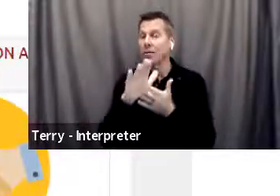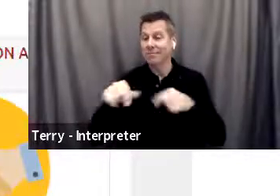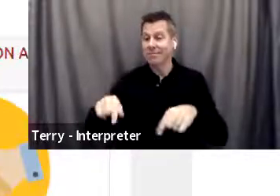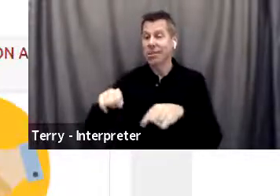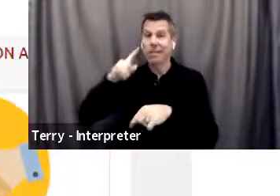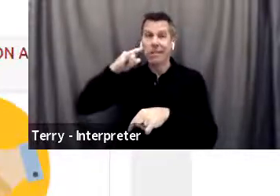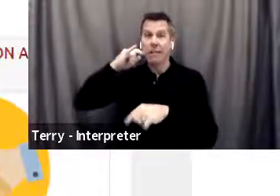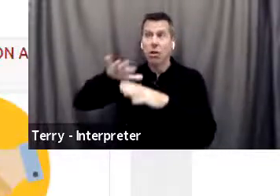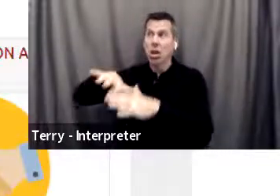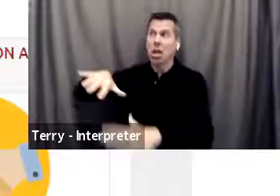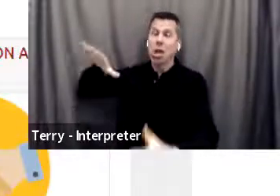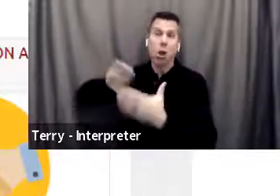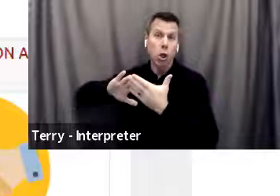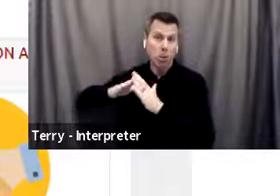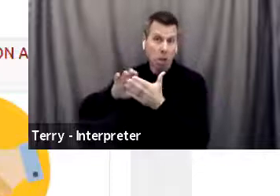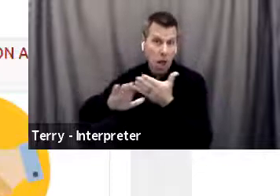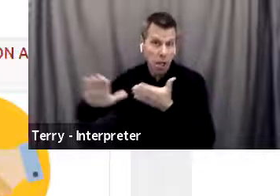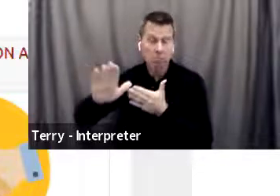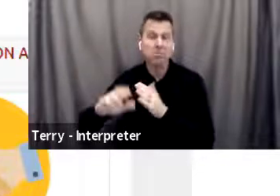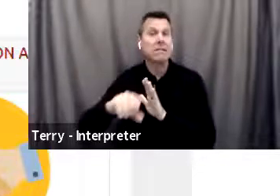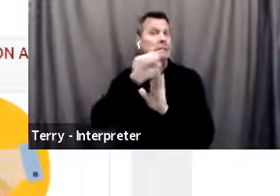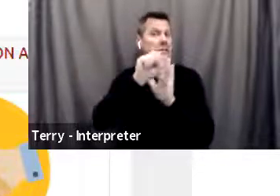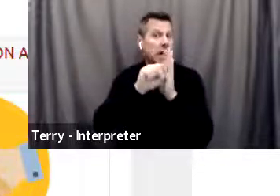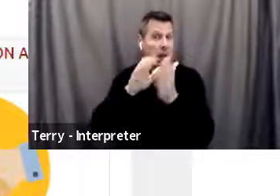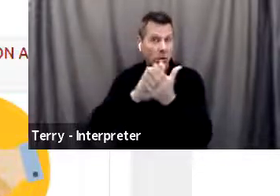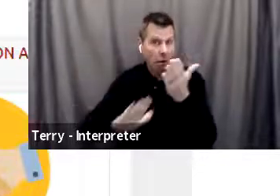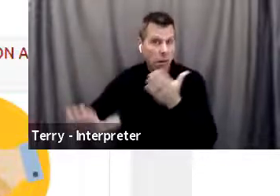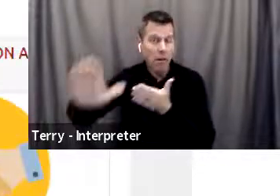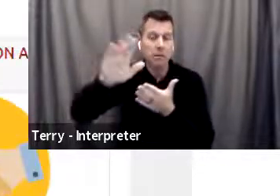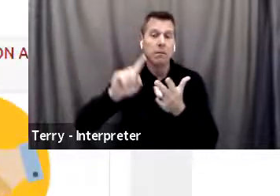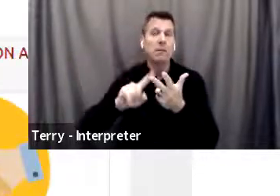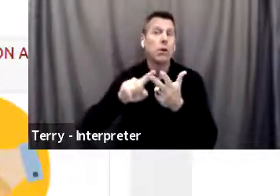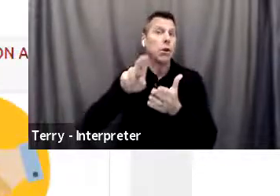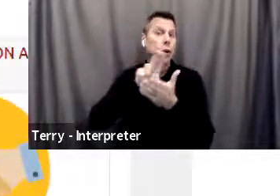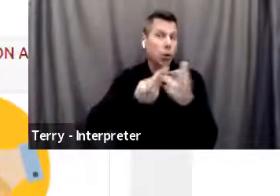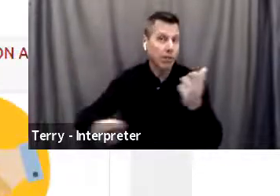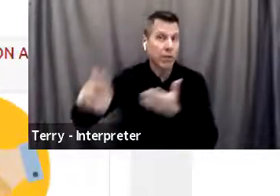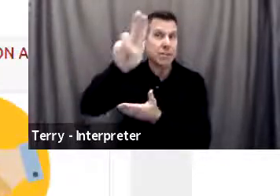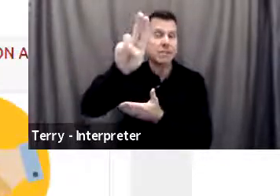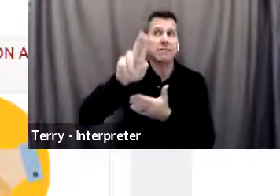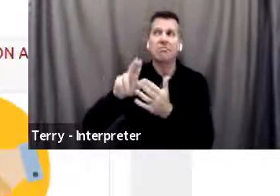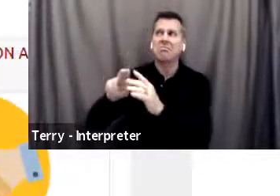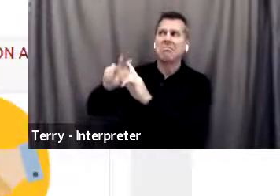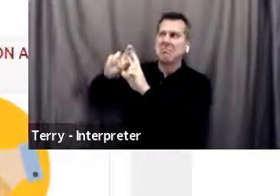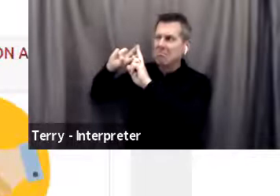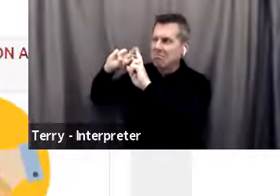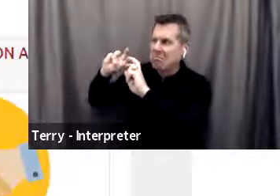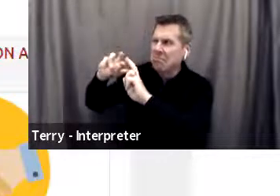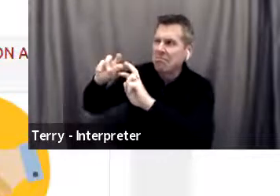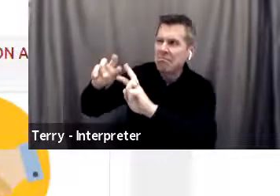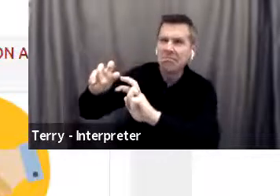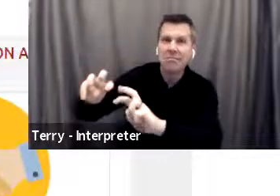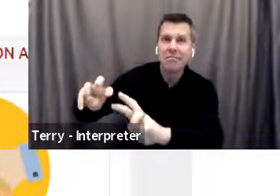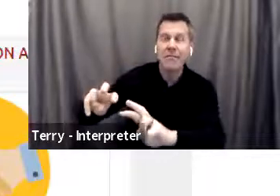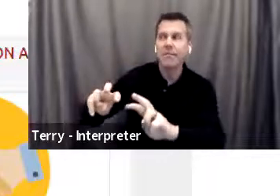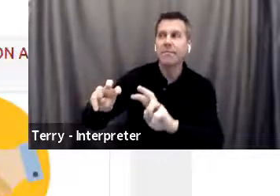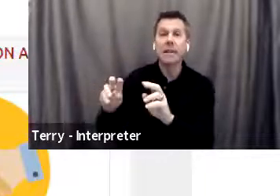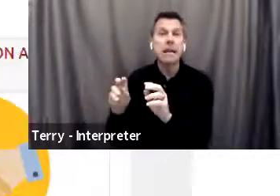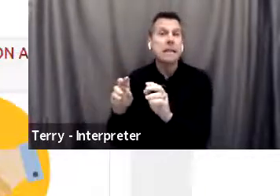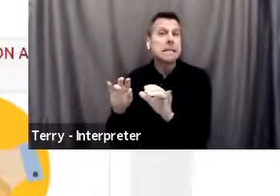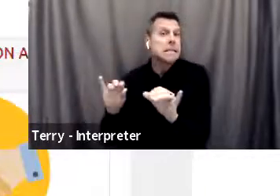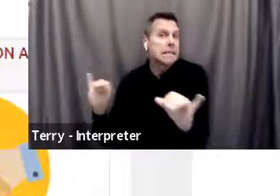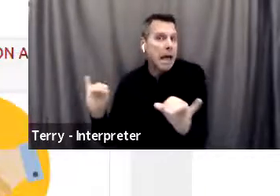Colleges, state colleges and universities, we tried to look at colleges that were similar in terms of size and demographics. We also